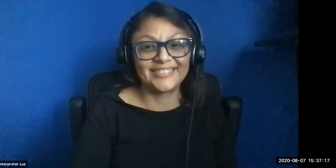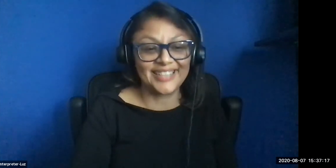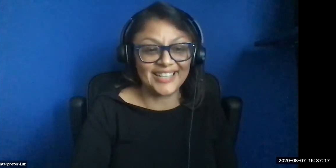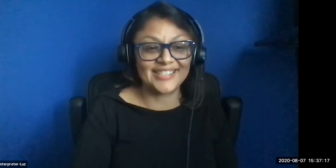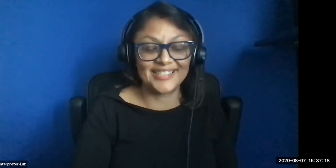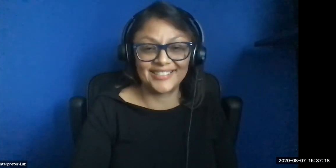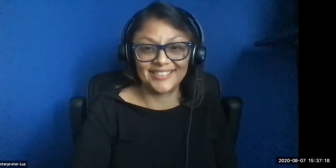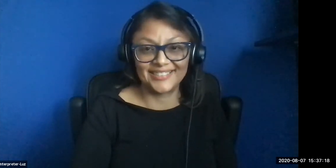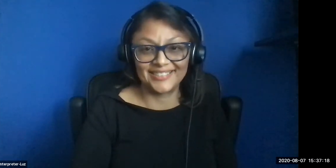Karen Crocket: Yes. Mm hmm.